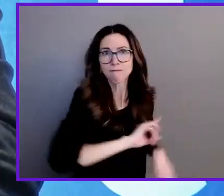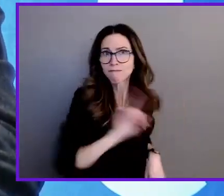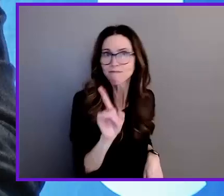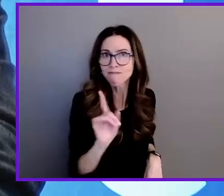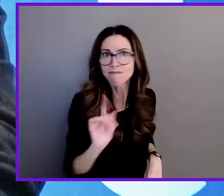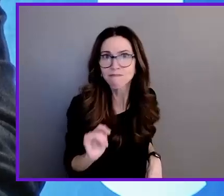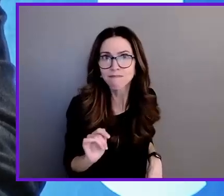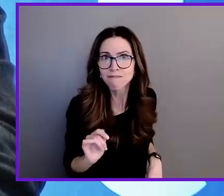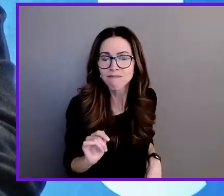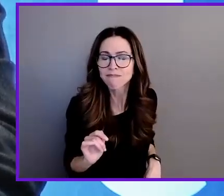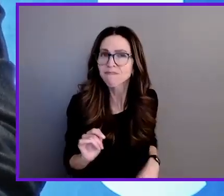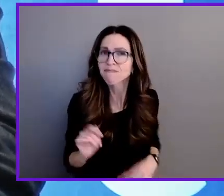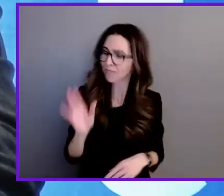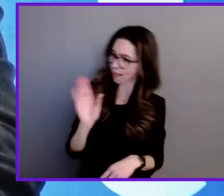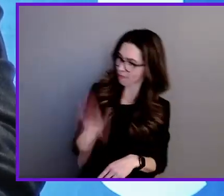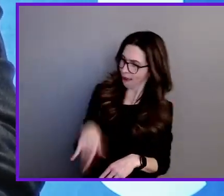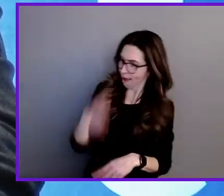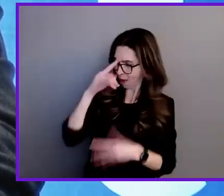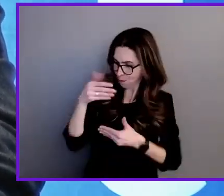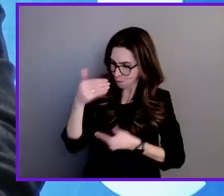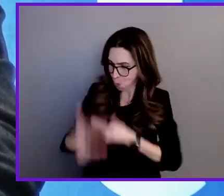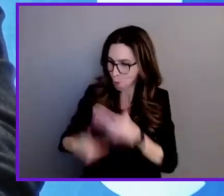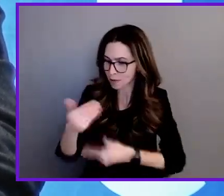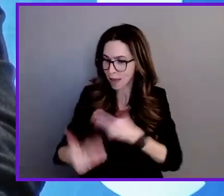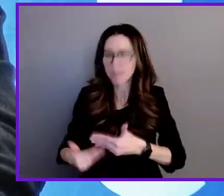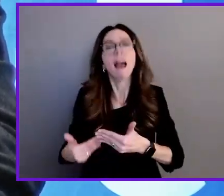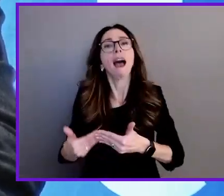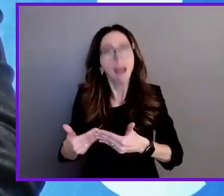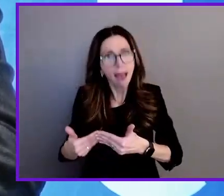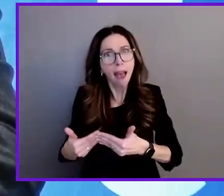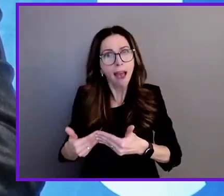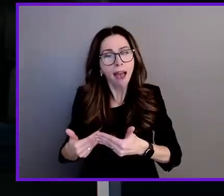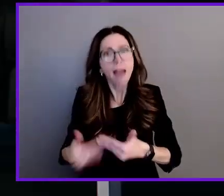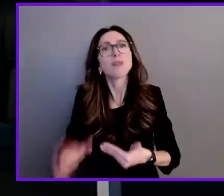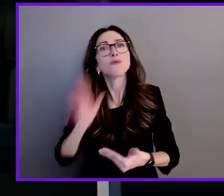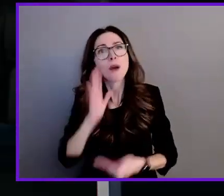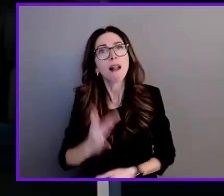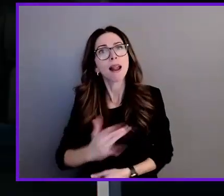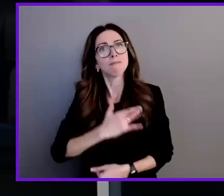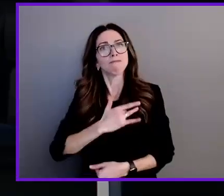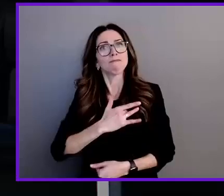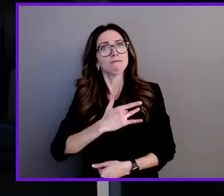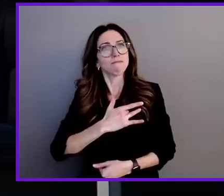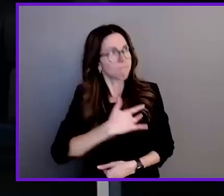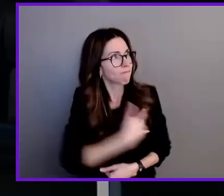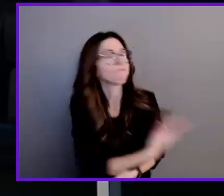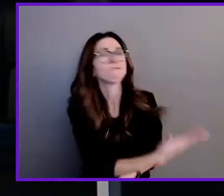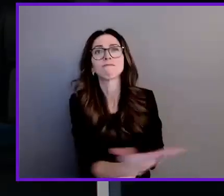It’s something that occurs for everyone and touches on all aspects of how the Council does its business.